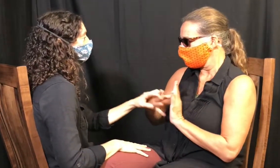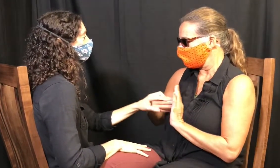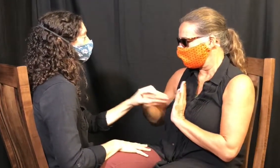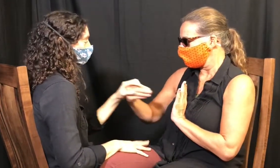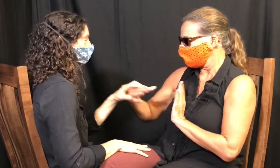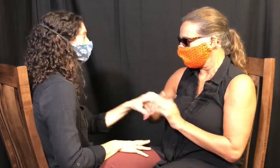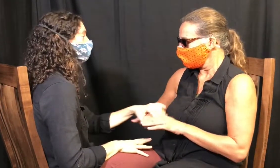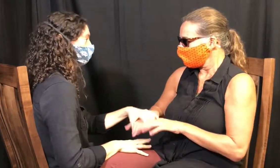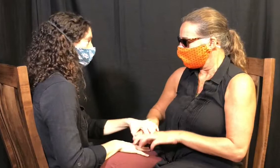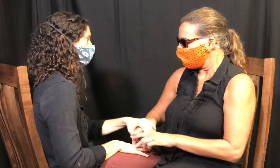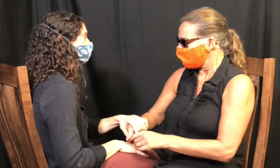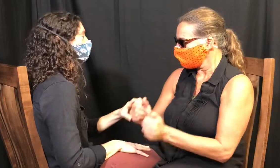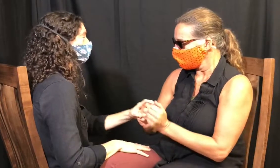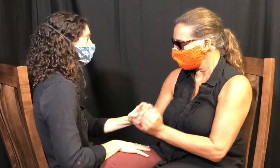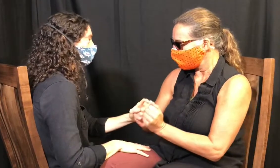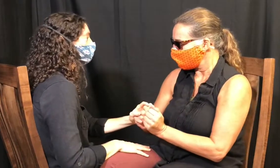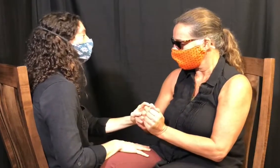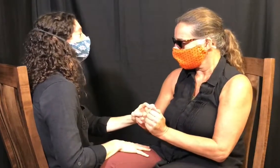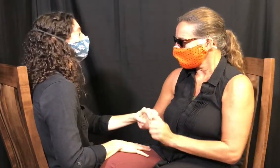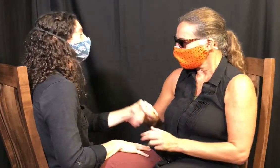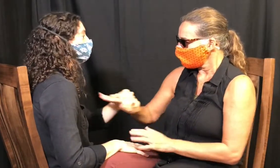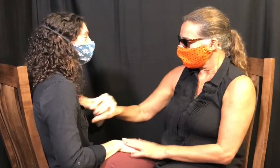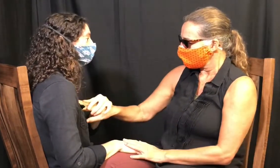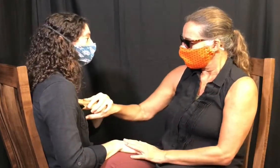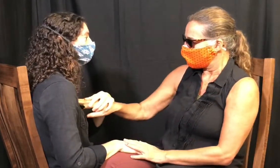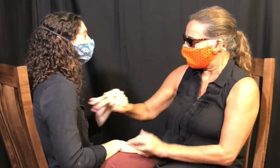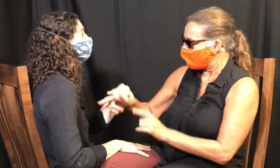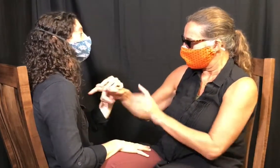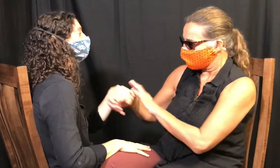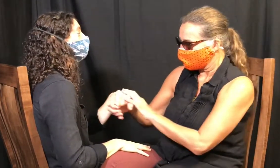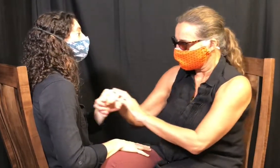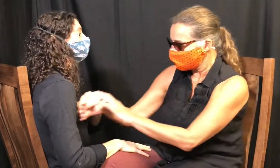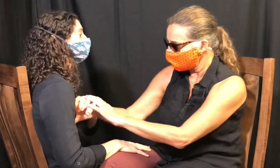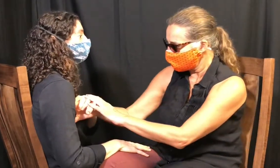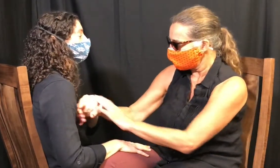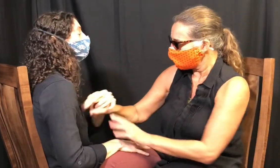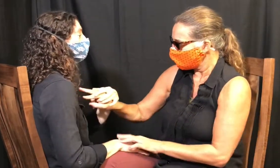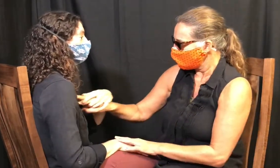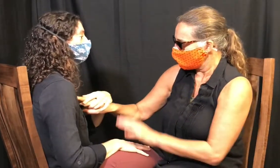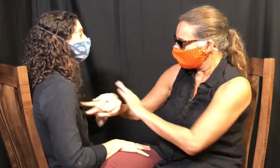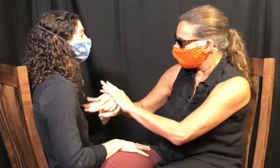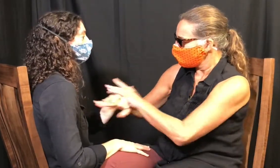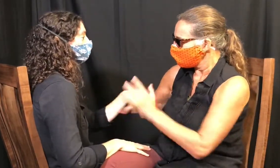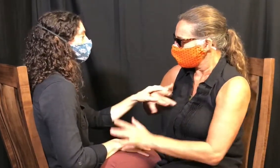Every step of the way, as we walk, get cups, go to the refrigerator, touch the water dispenser,